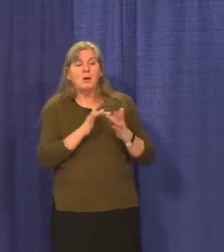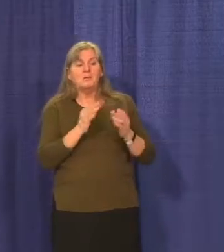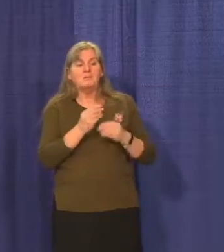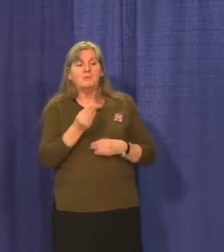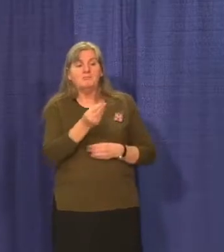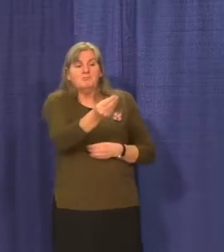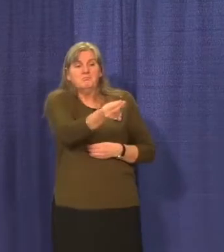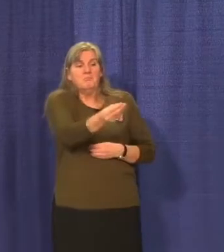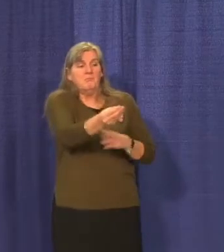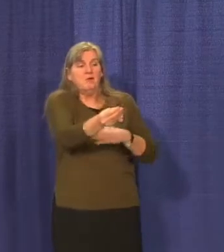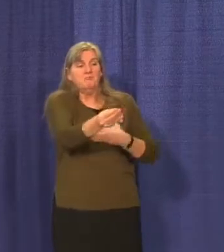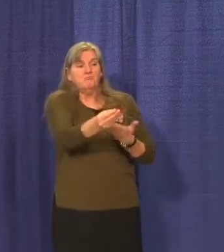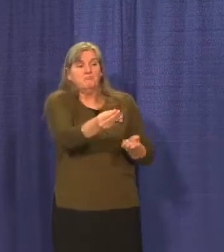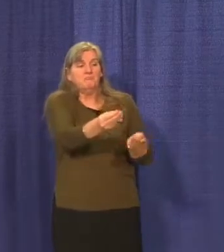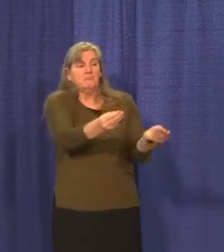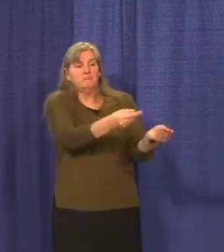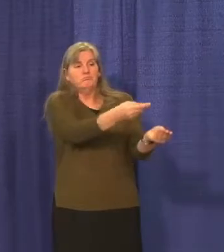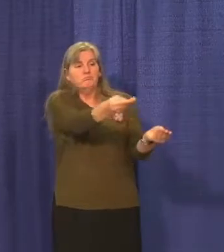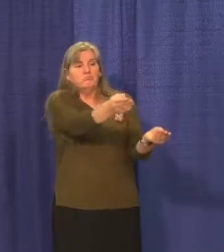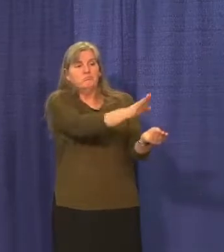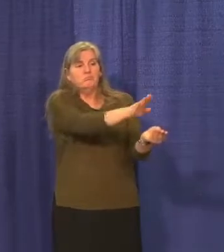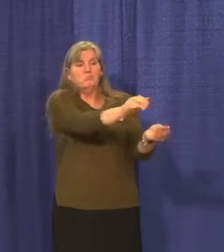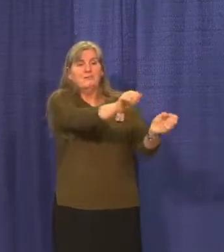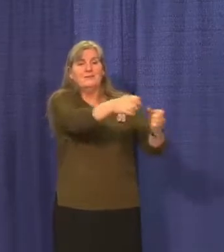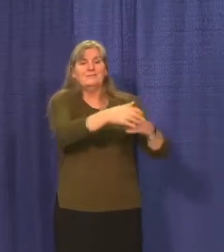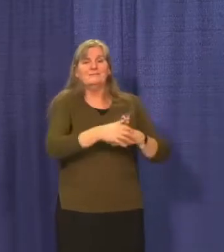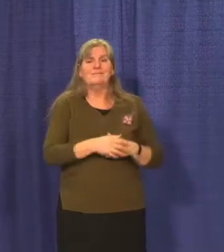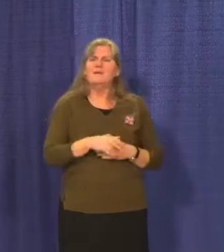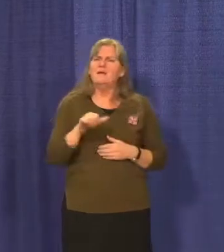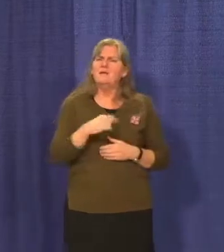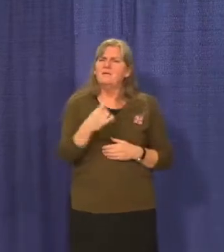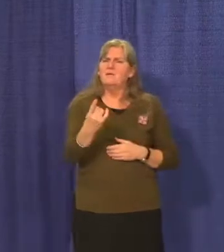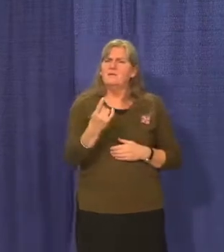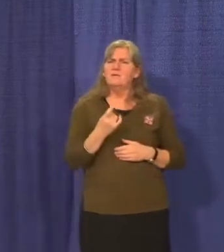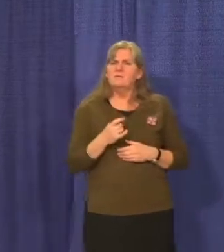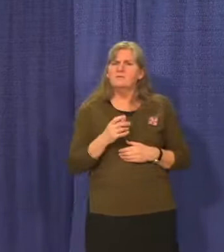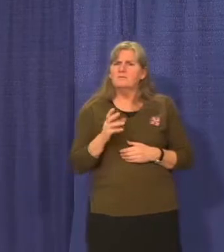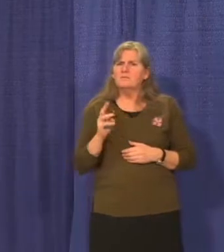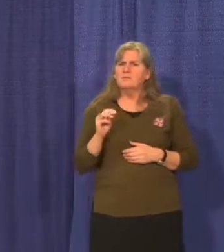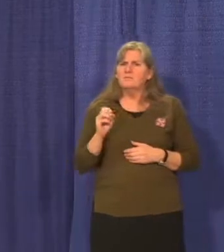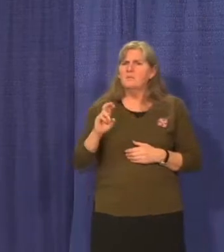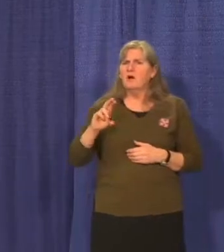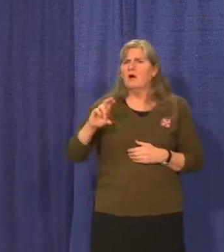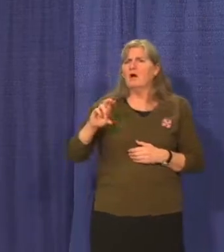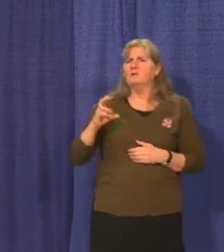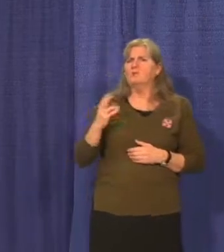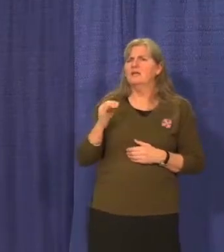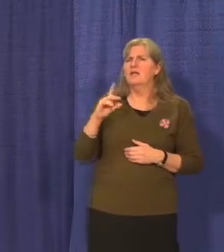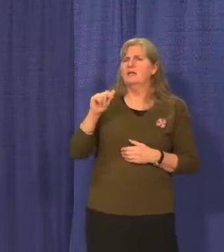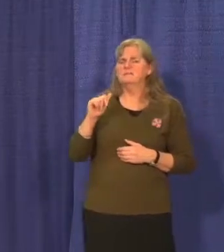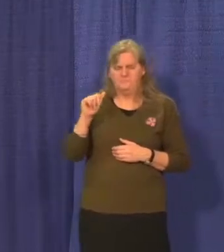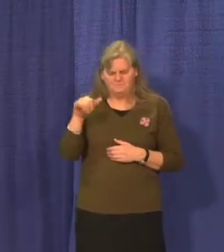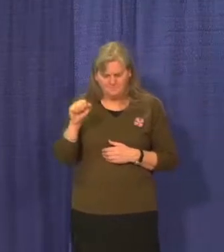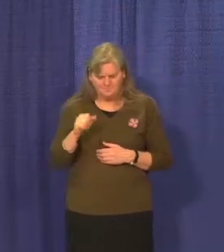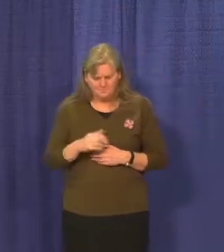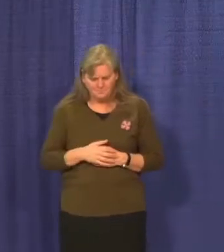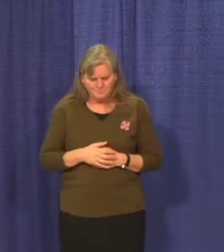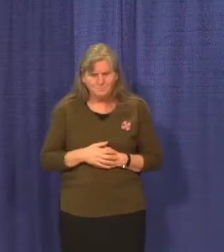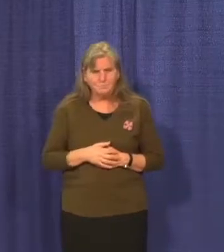contact information. Happy to do so. Pat: Thank you. Second question? Reporter: I was hoping to